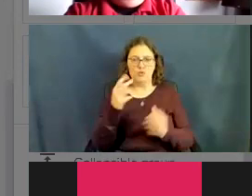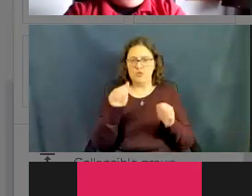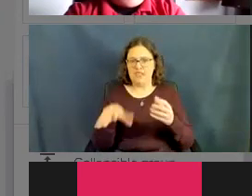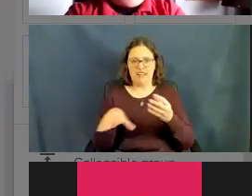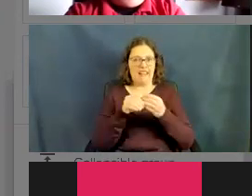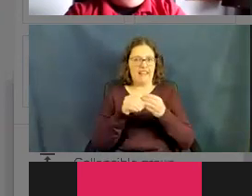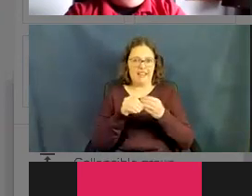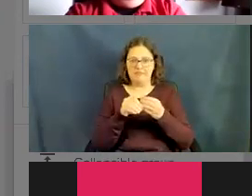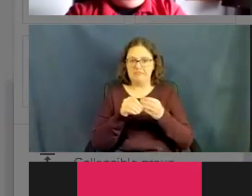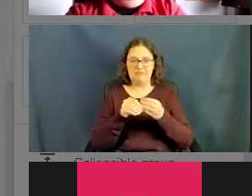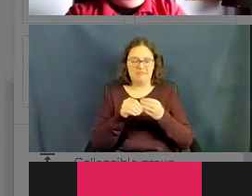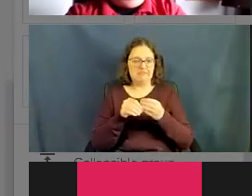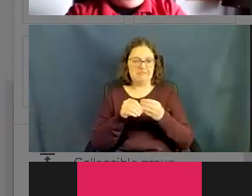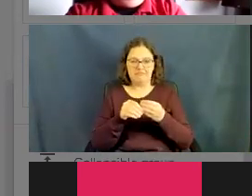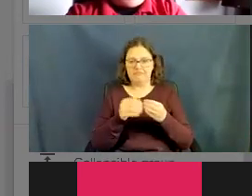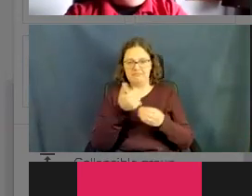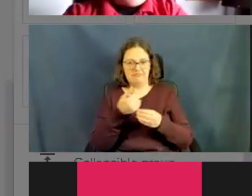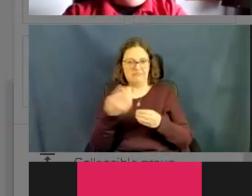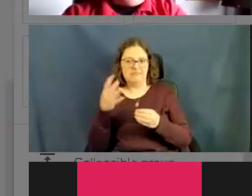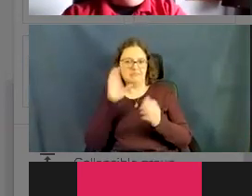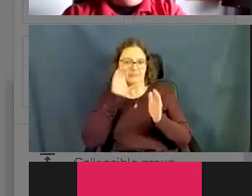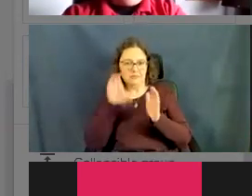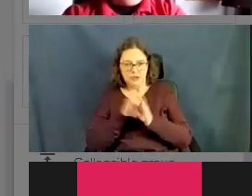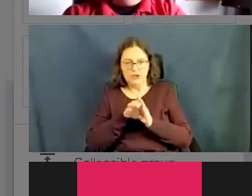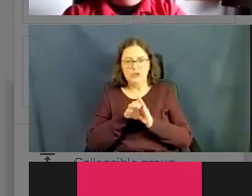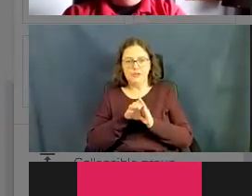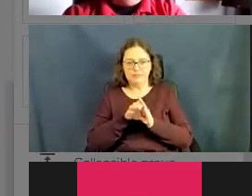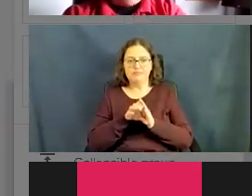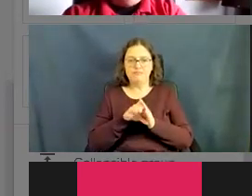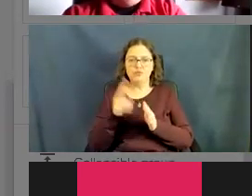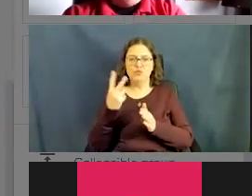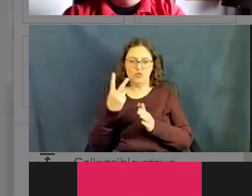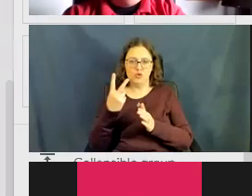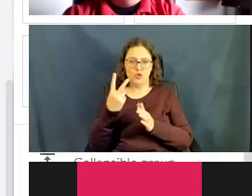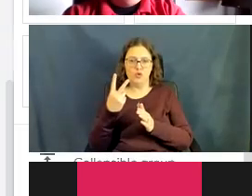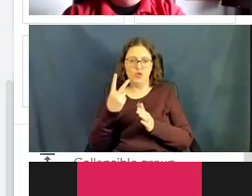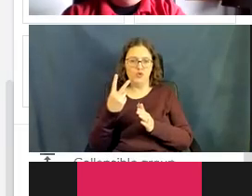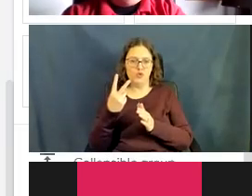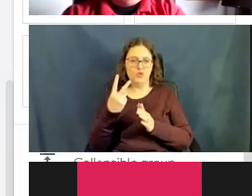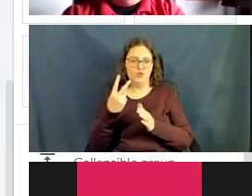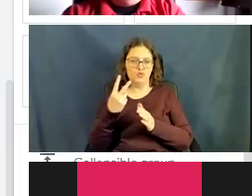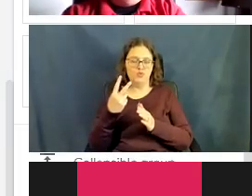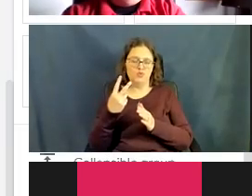in students name you want to do a save as, that